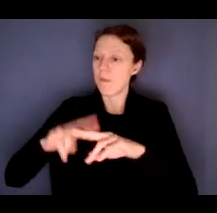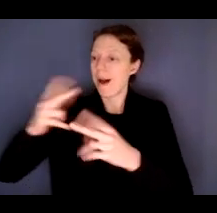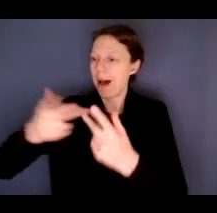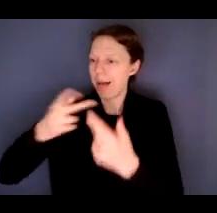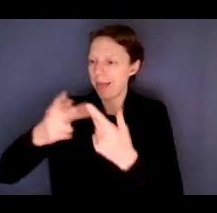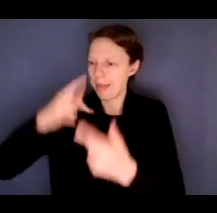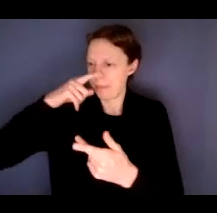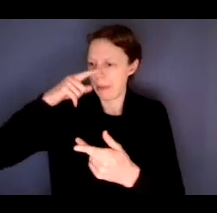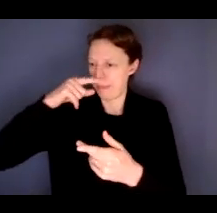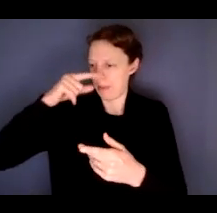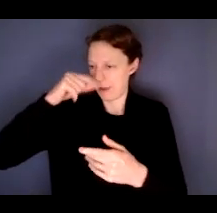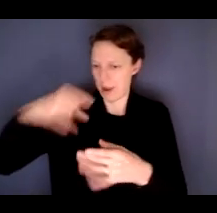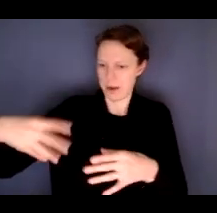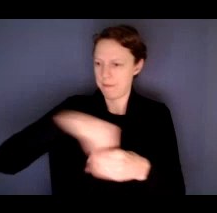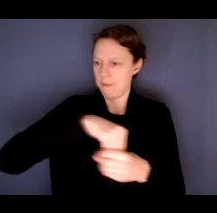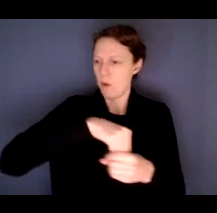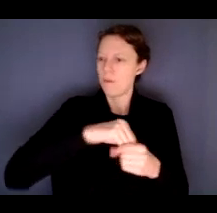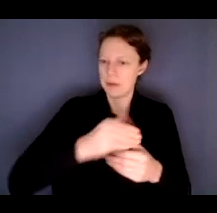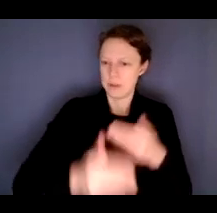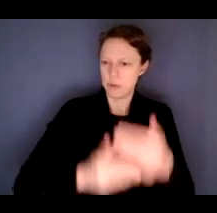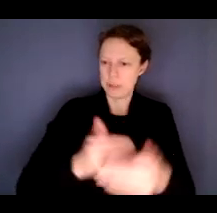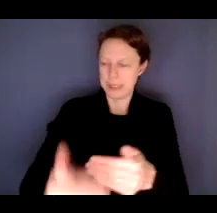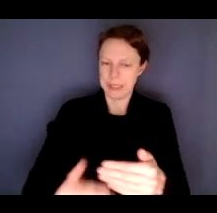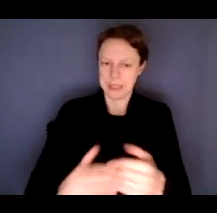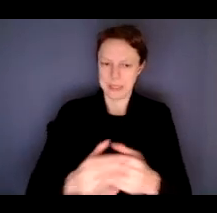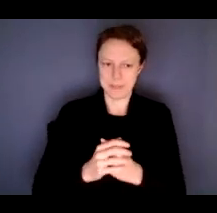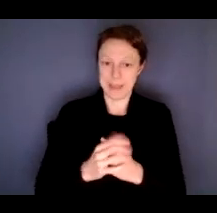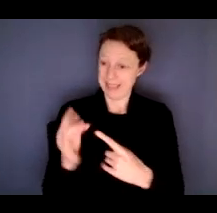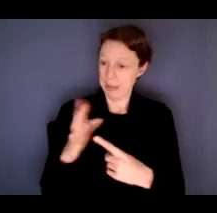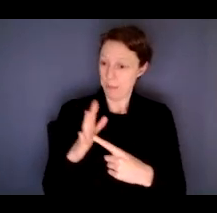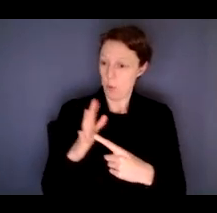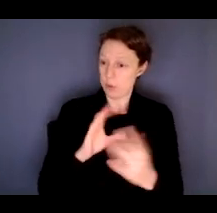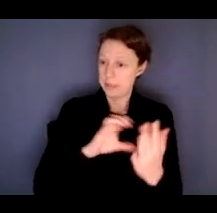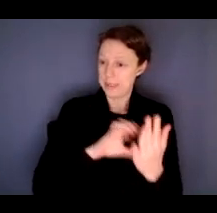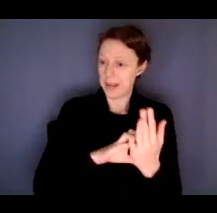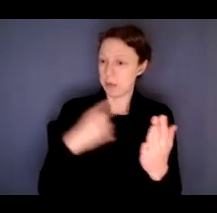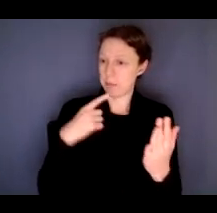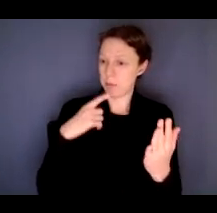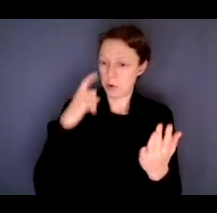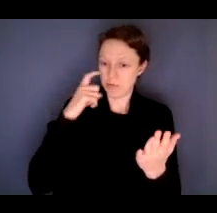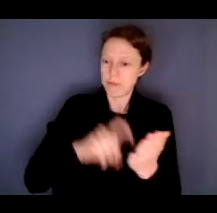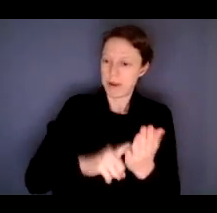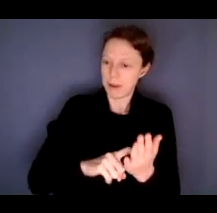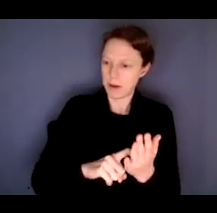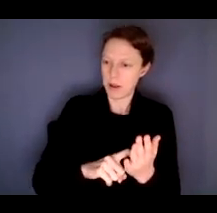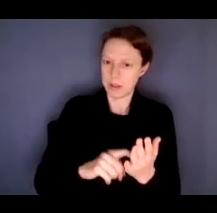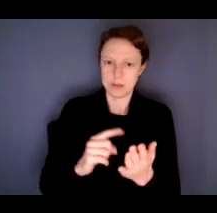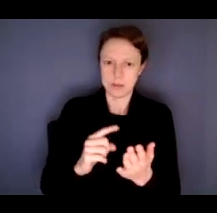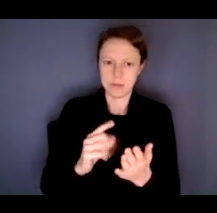proceedings. This is a really important section because it recognises the practicality that a